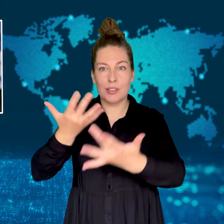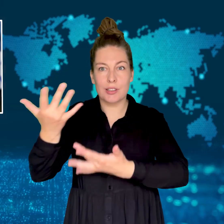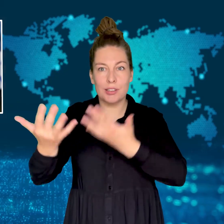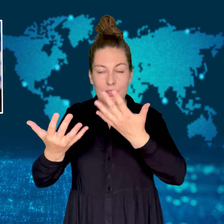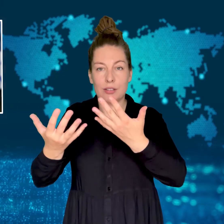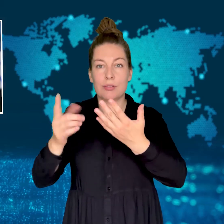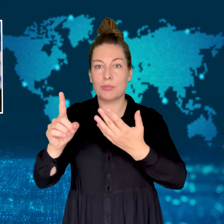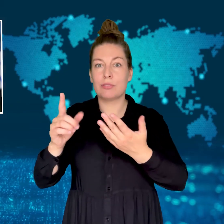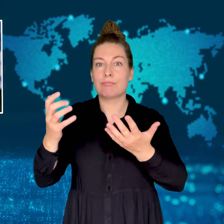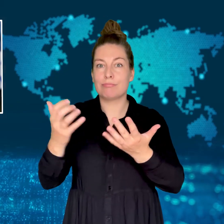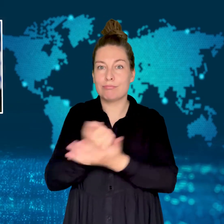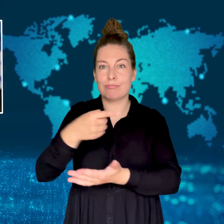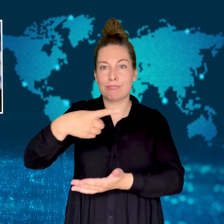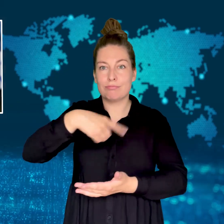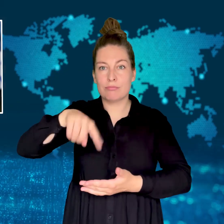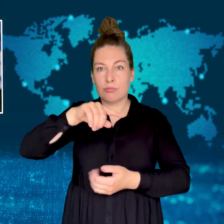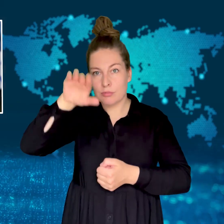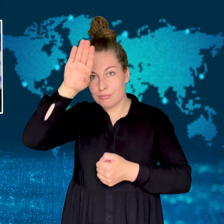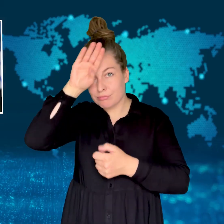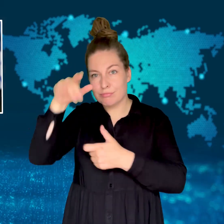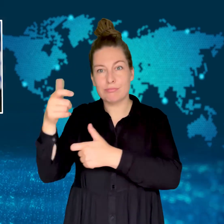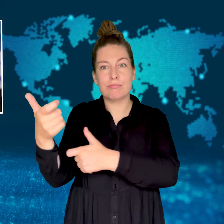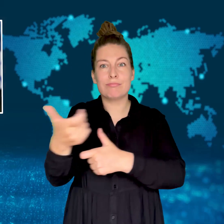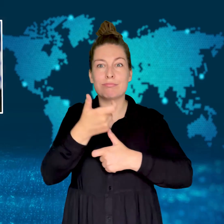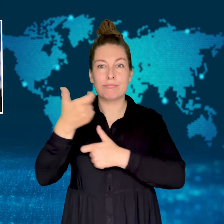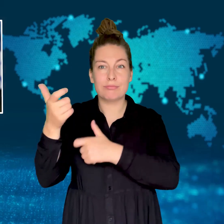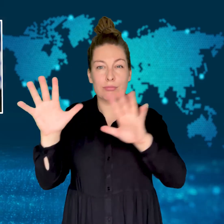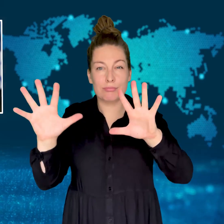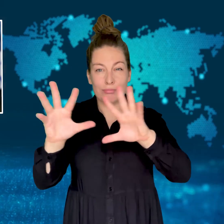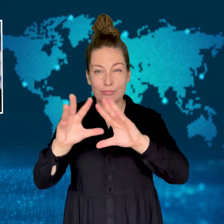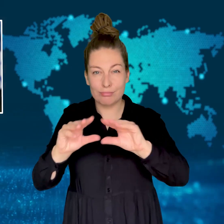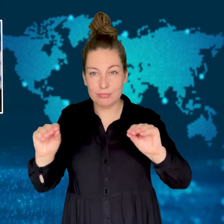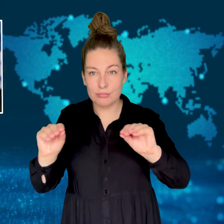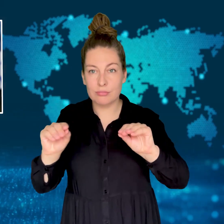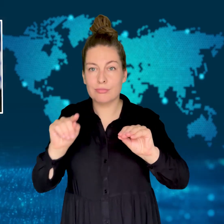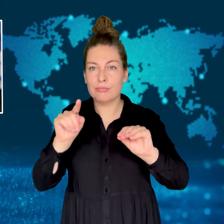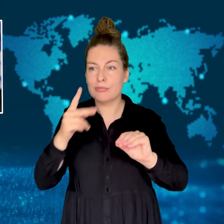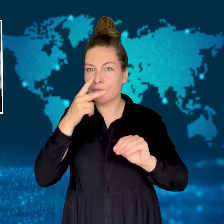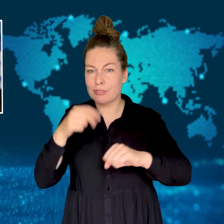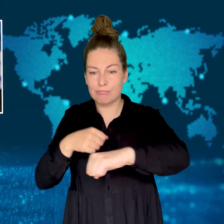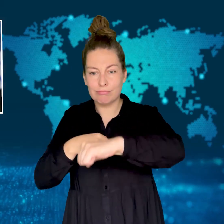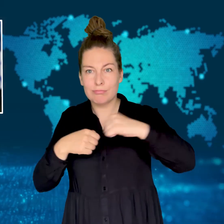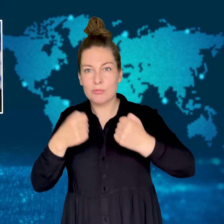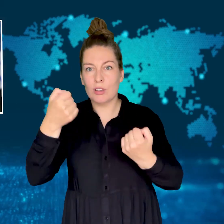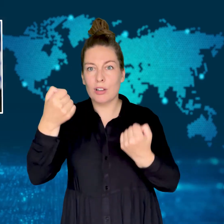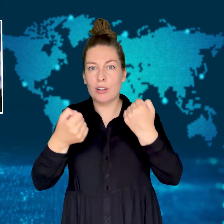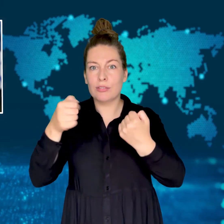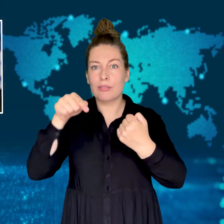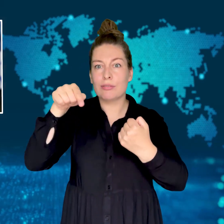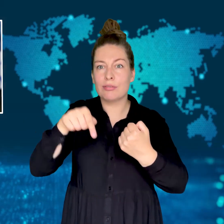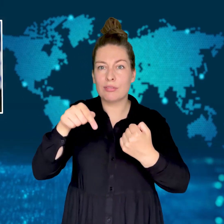The car contained a person's skeletal remains inside.